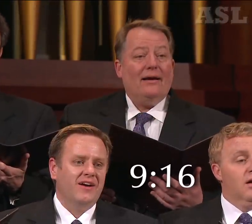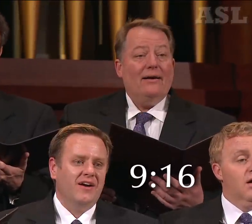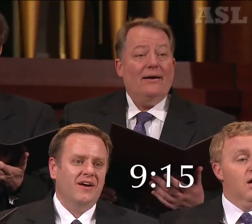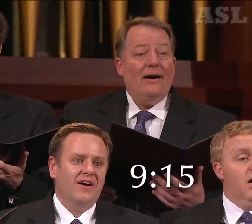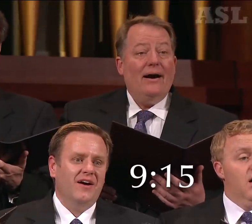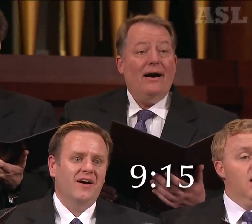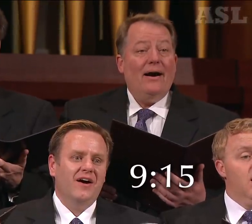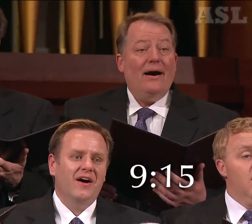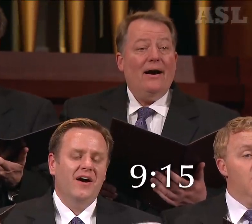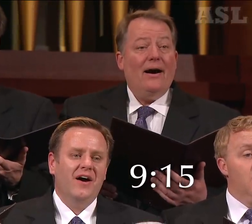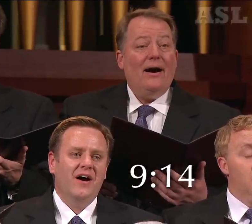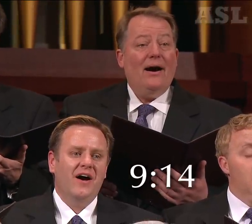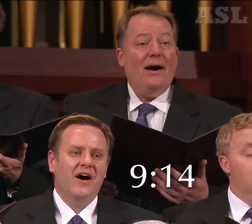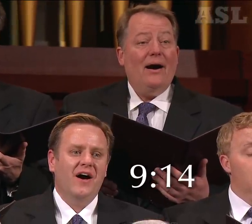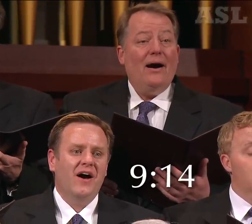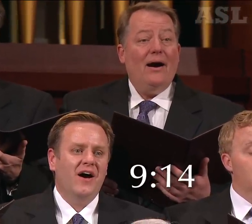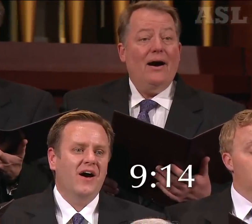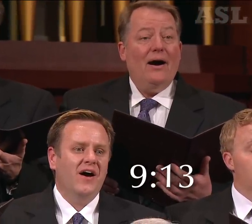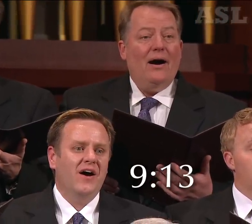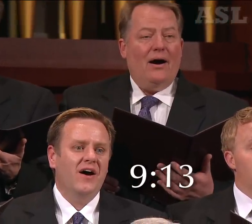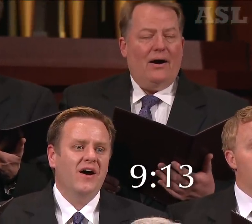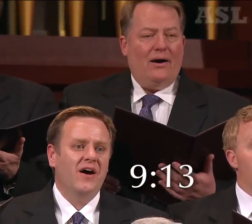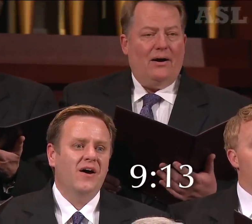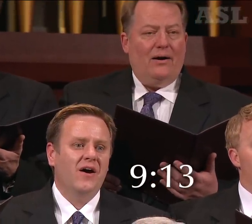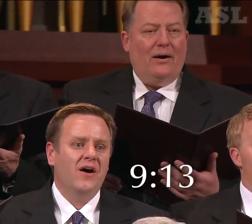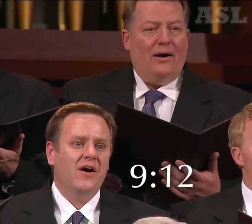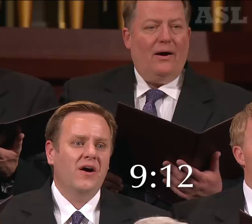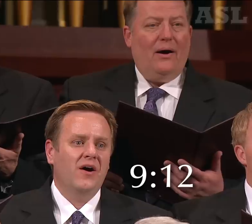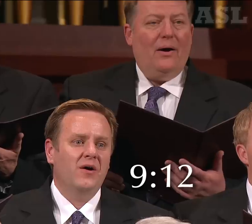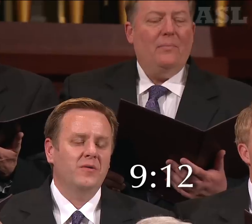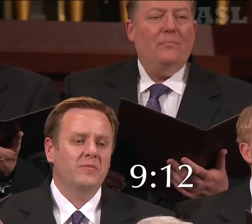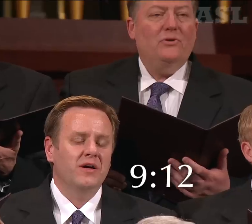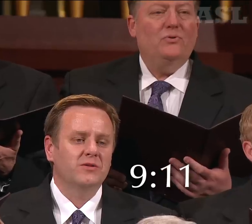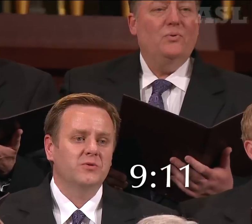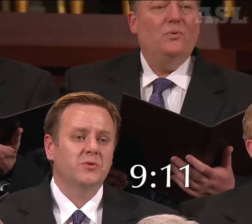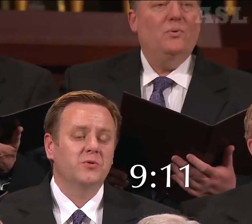THIS IS THE ENGLISH